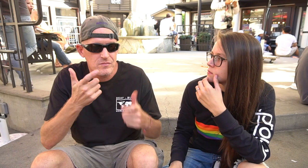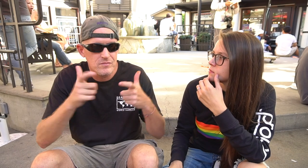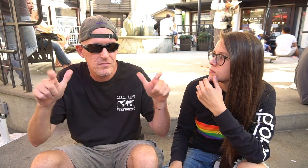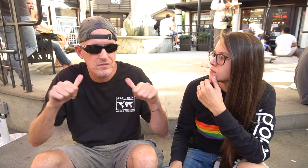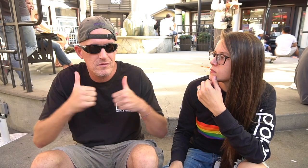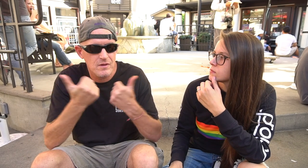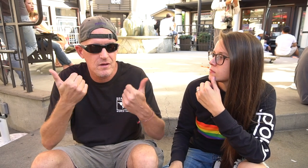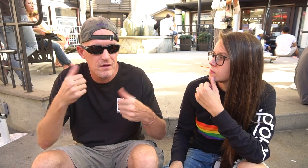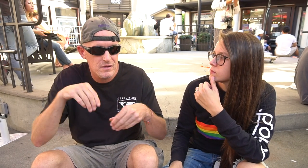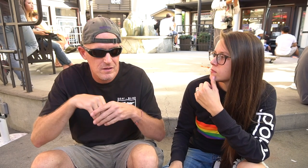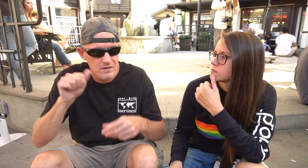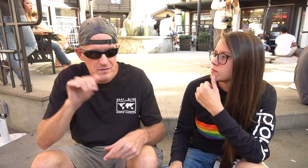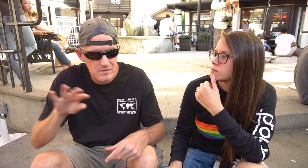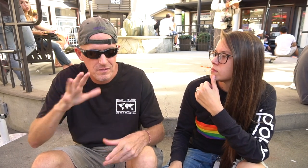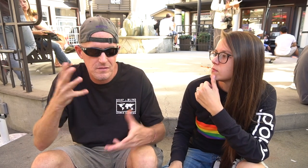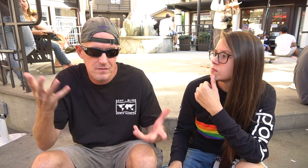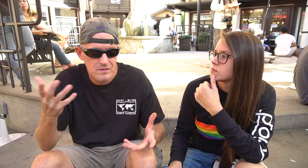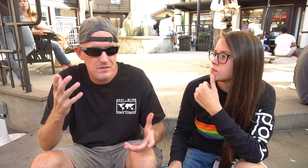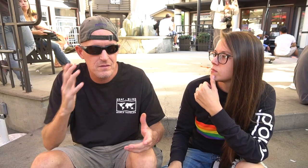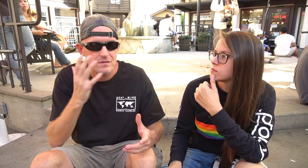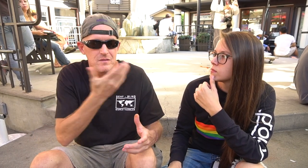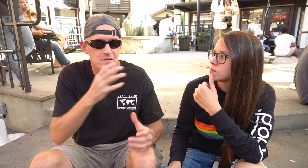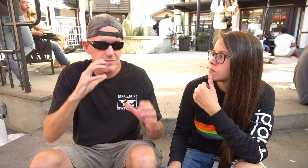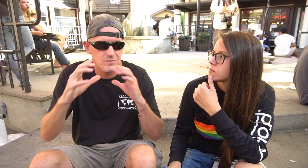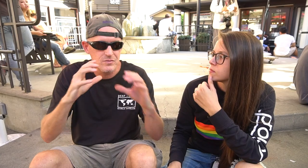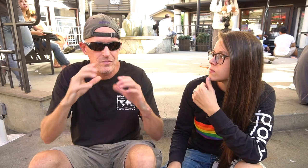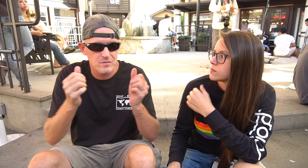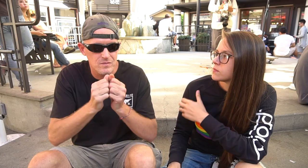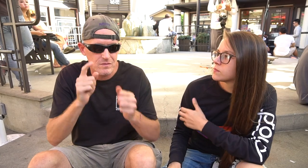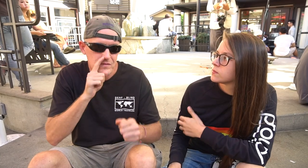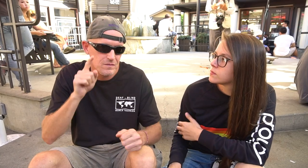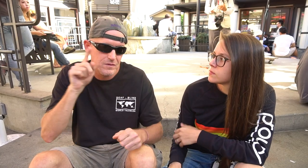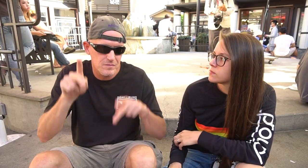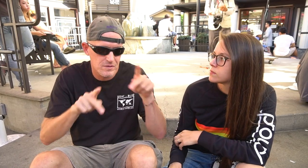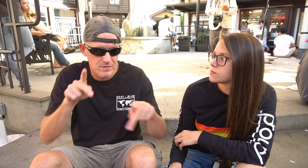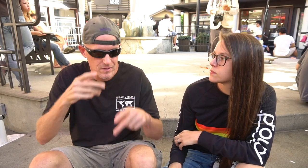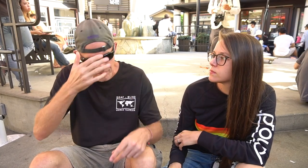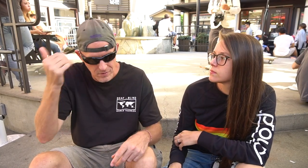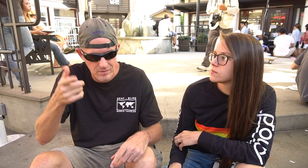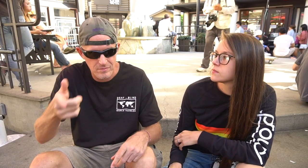Kevin: One of our biggest challenges was in Asia. The challenge is our communication Deaf people there, because